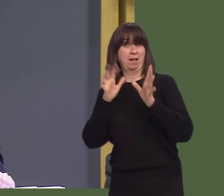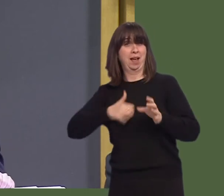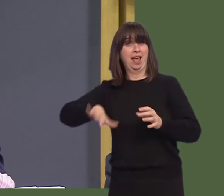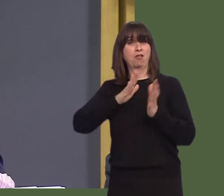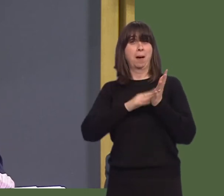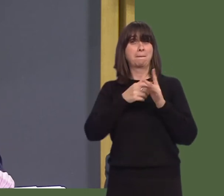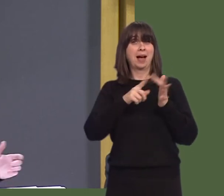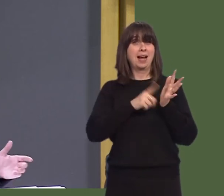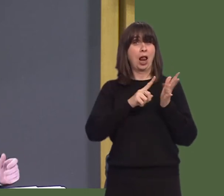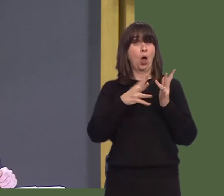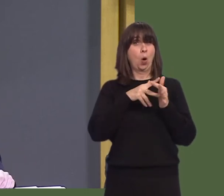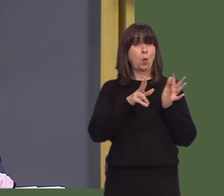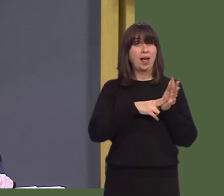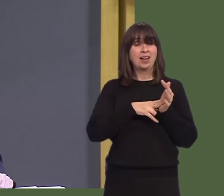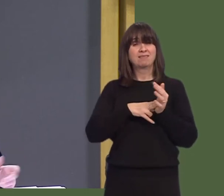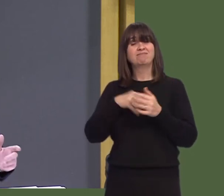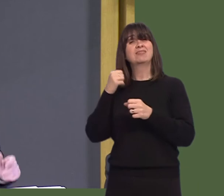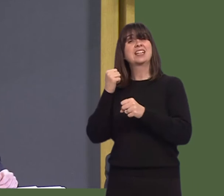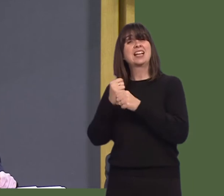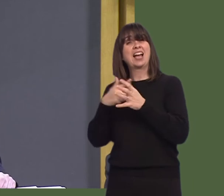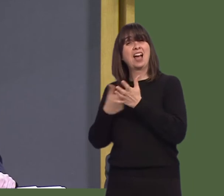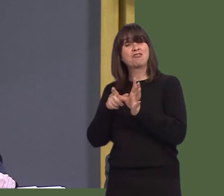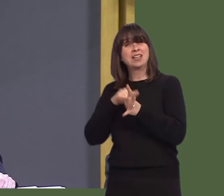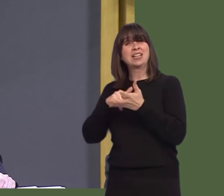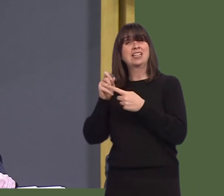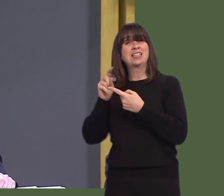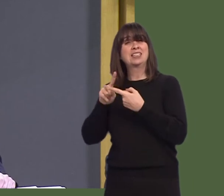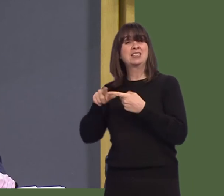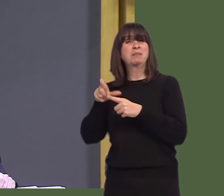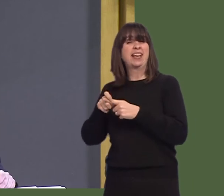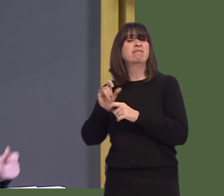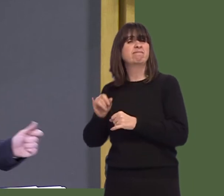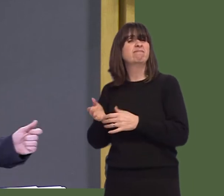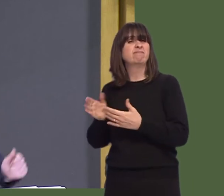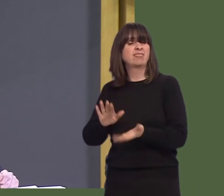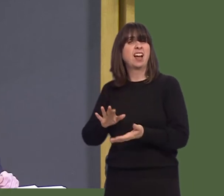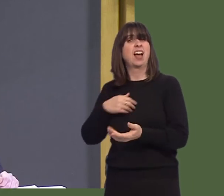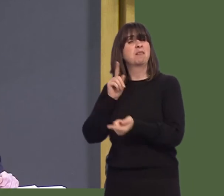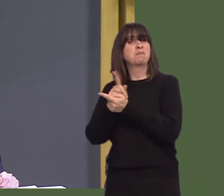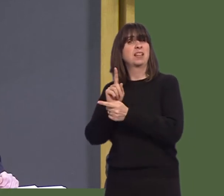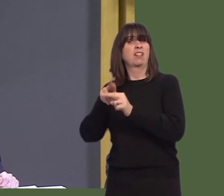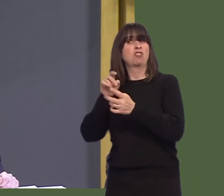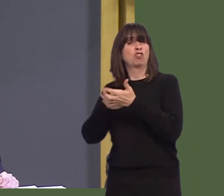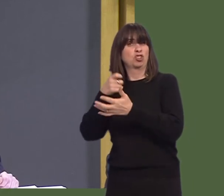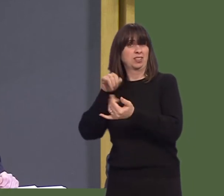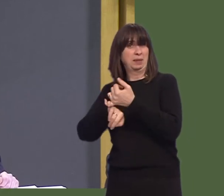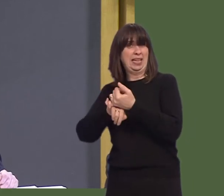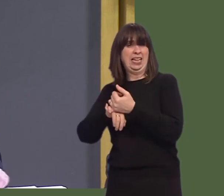OAQ51773 Carwyn Jones AM: I've repeatedly and consistently raised with the Prime Minister and other UK Government Ministers the potential serious